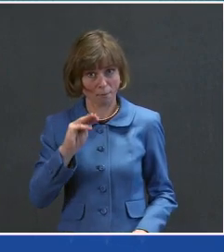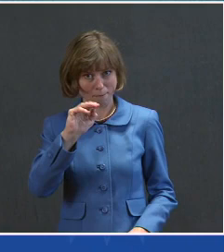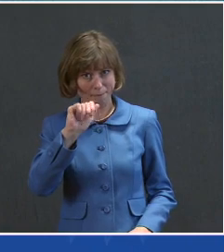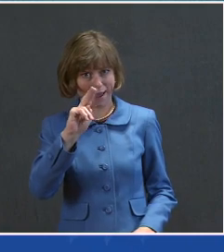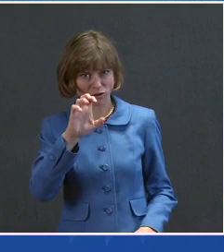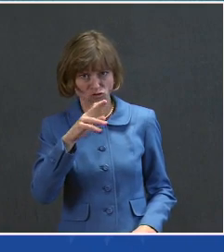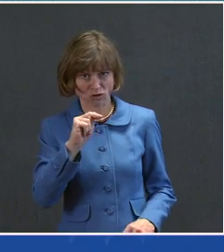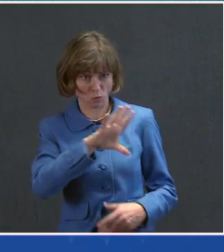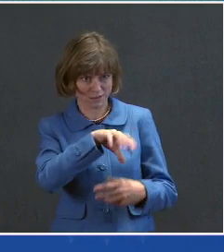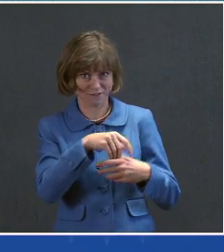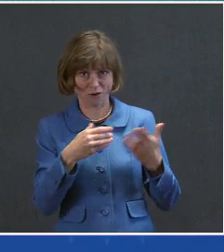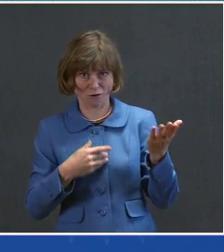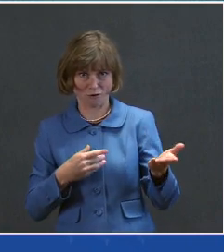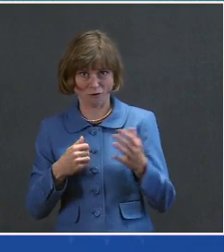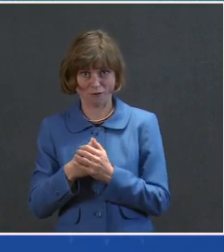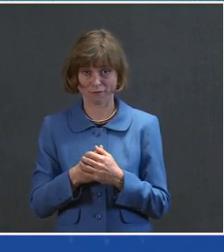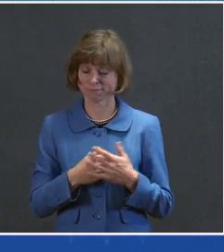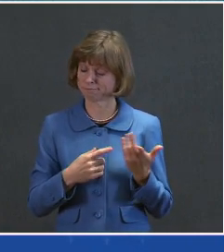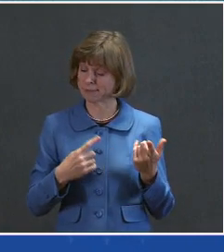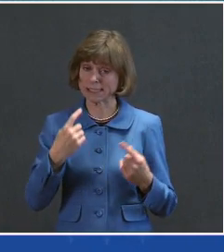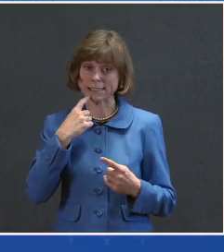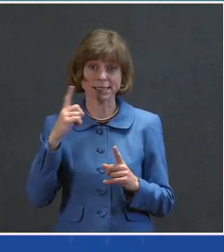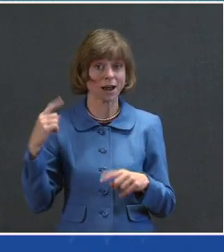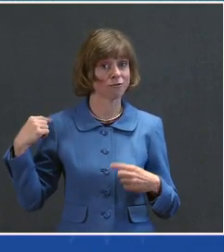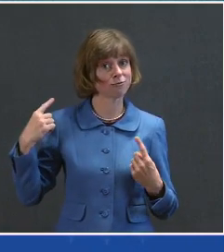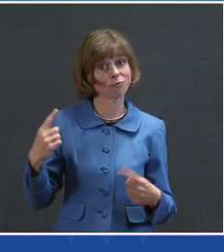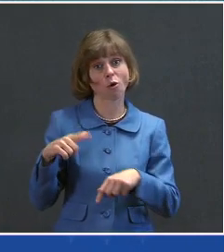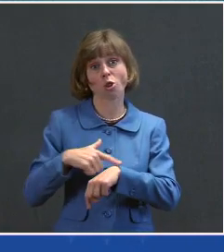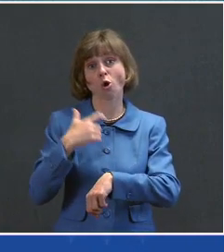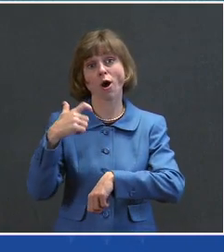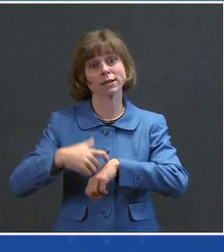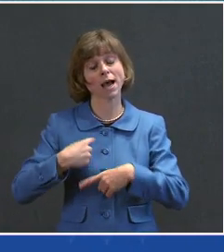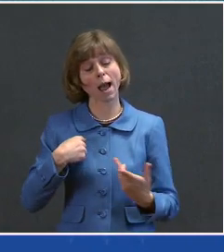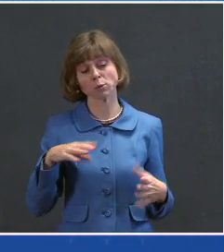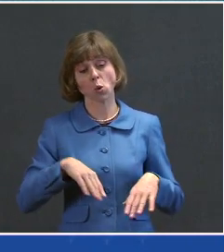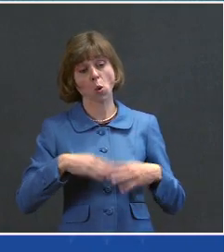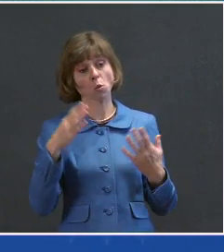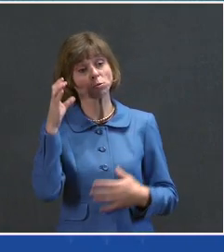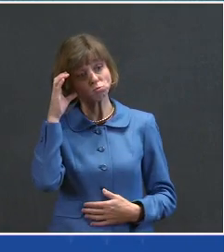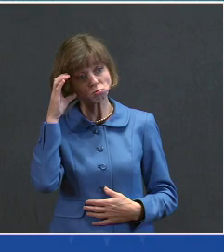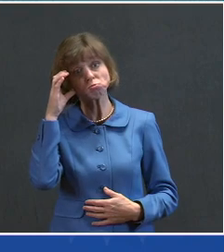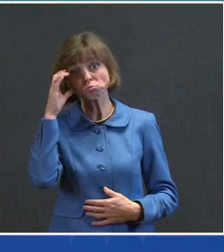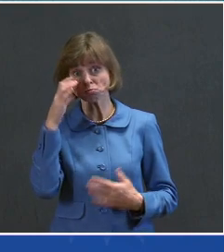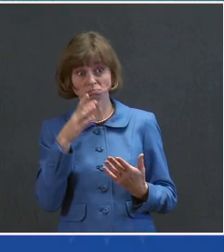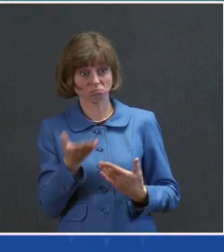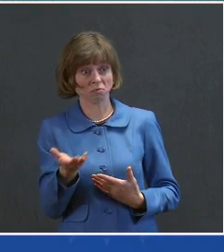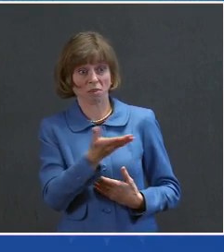and he's long said that he would be open to hearing ideas that make the bill and the package stronger.